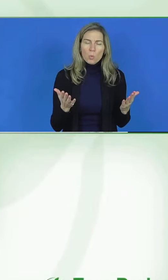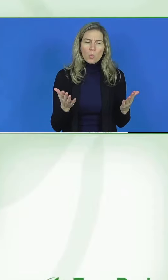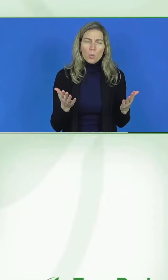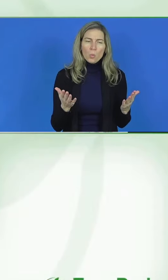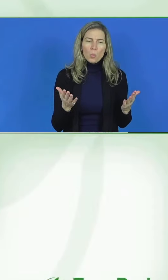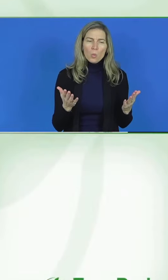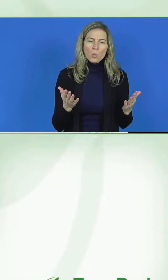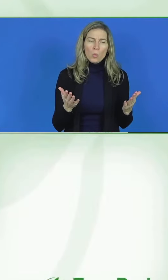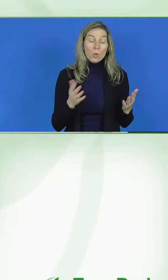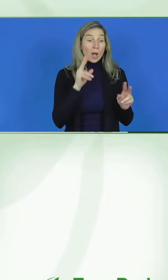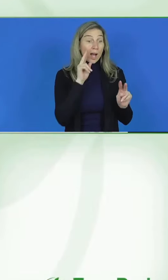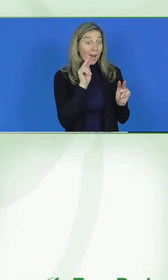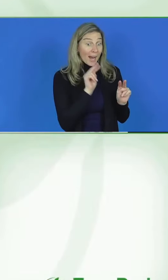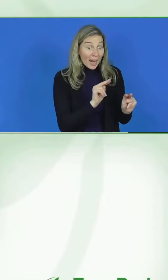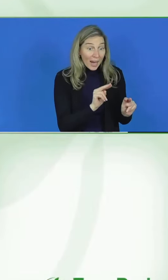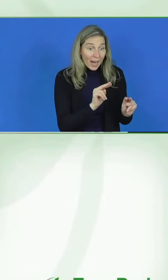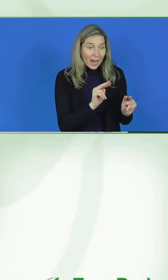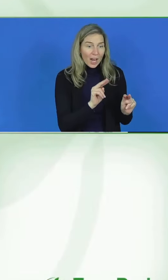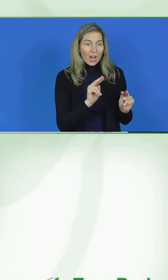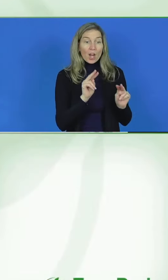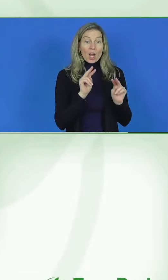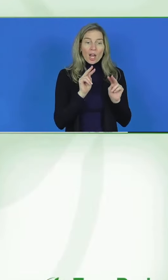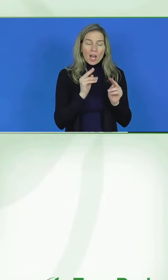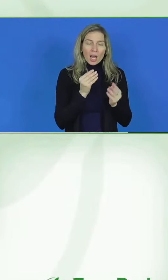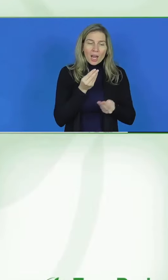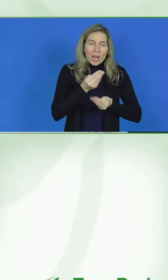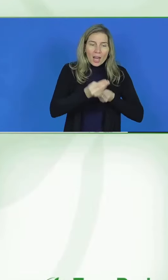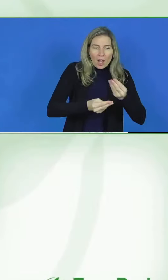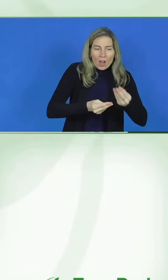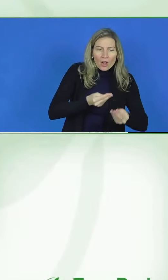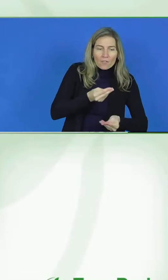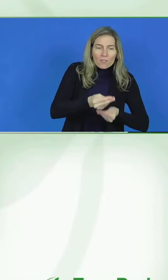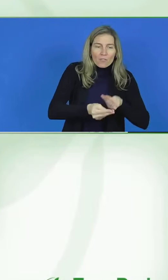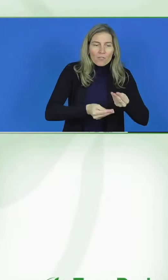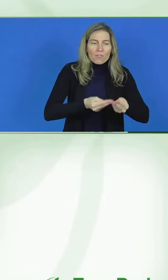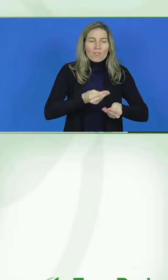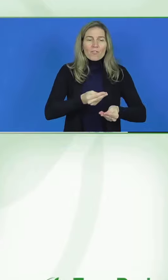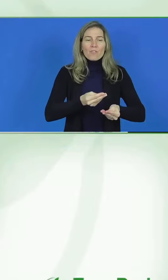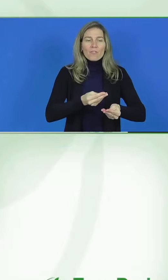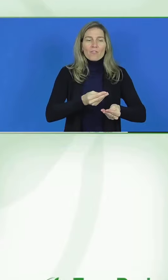caregiving and not try to replace it with some neoliberal